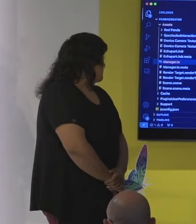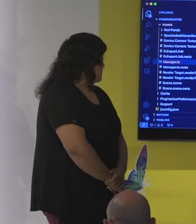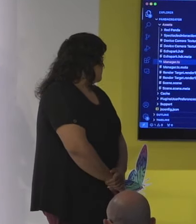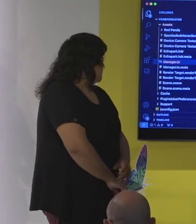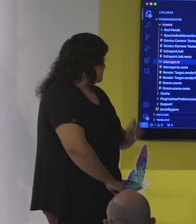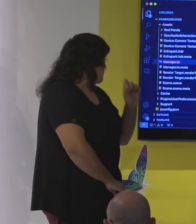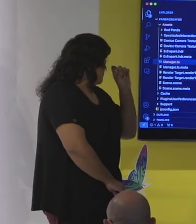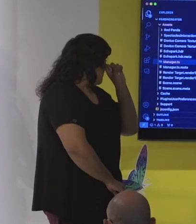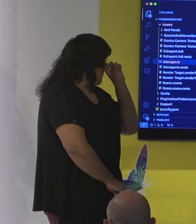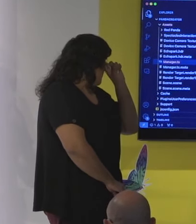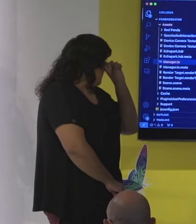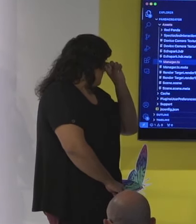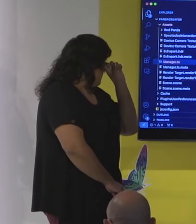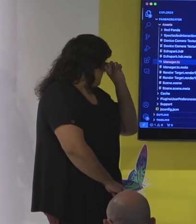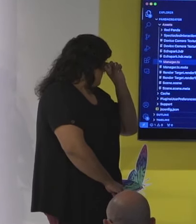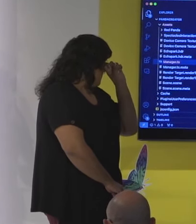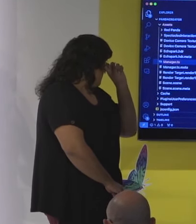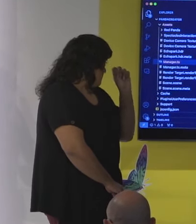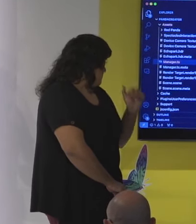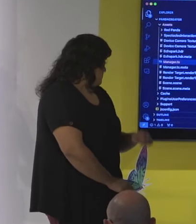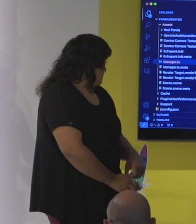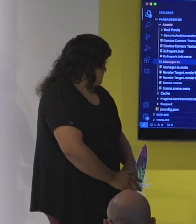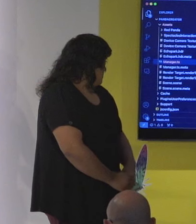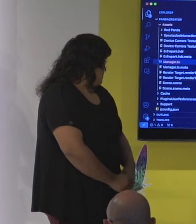So, this will be container back.